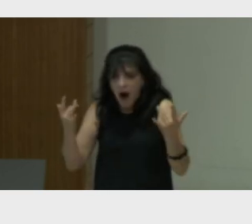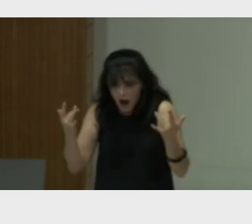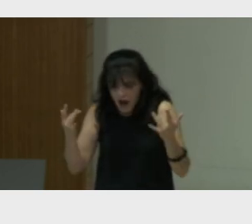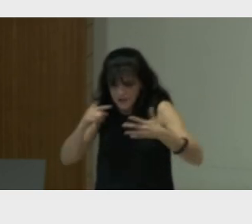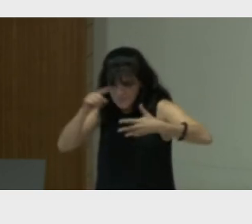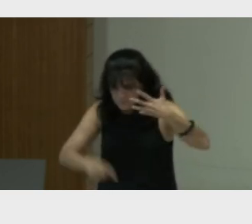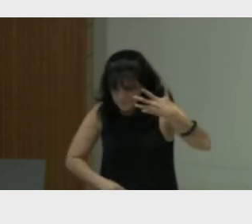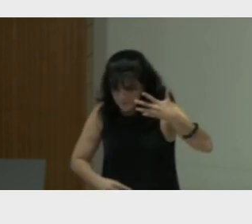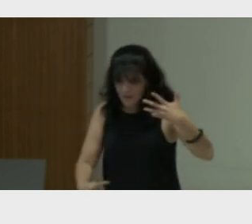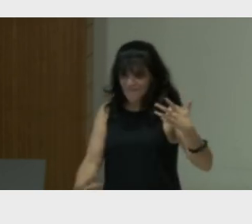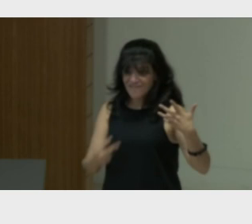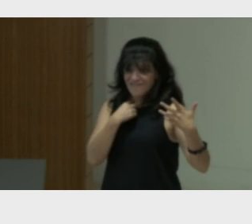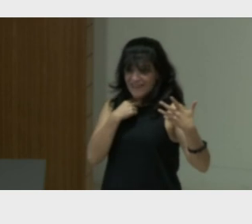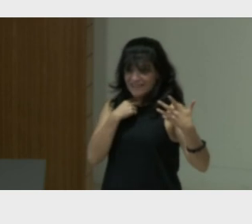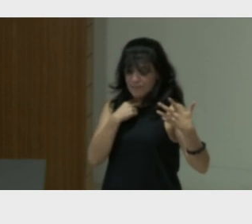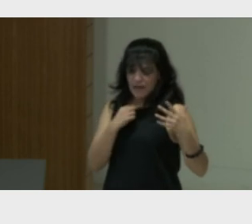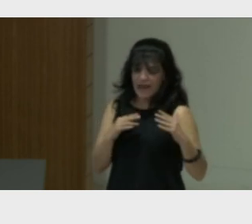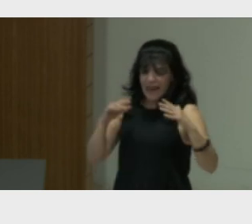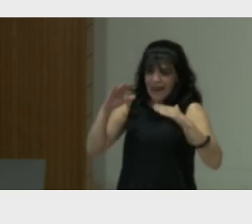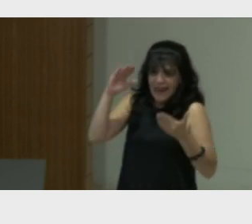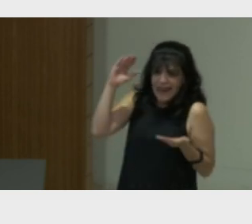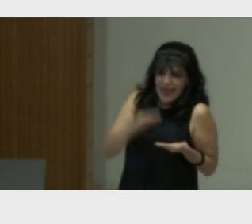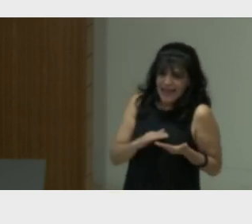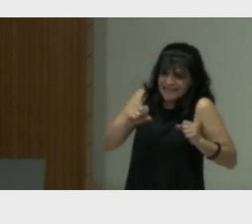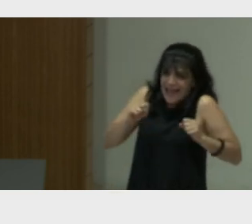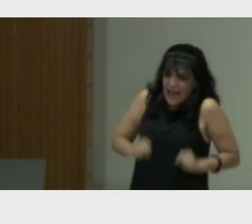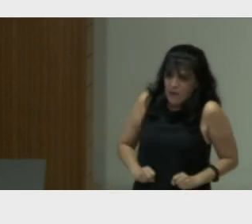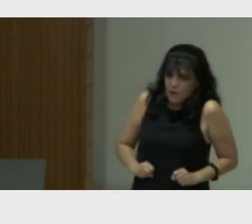the victim is less able to prevent the offence.